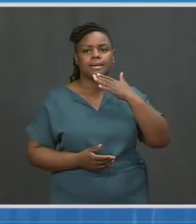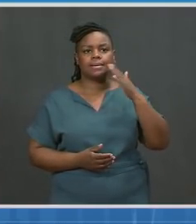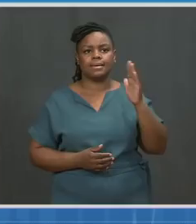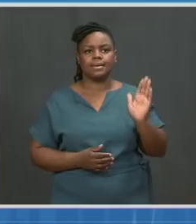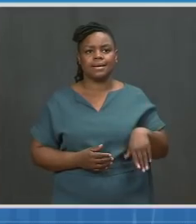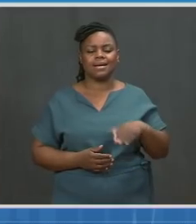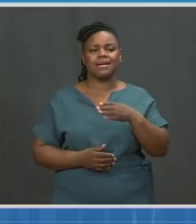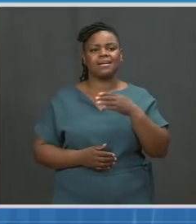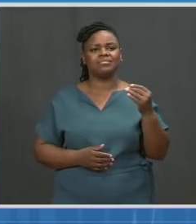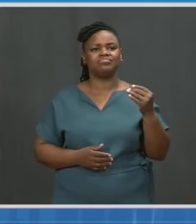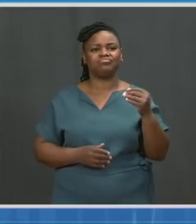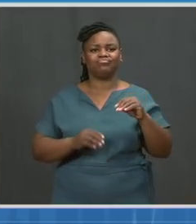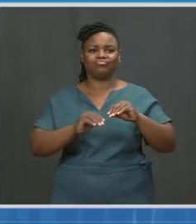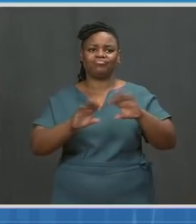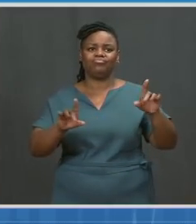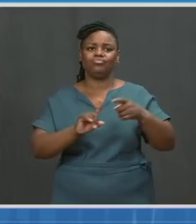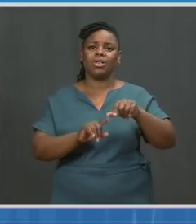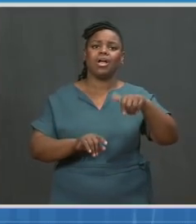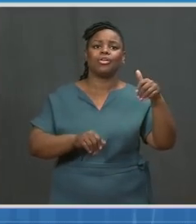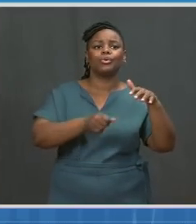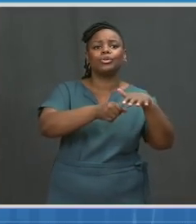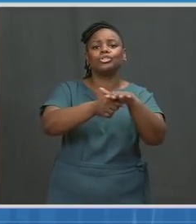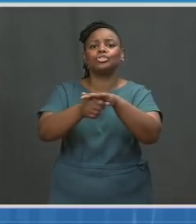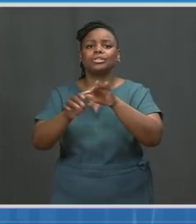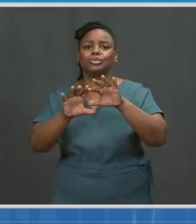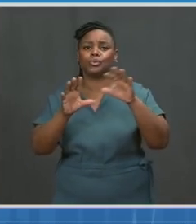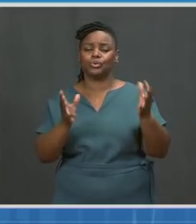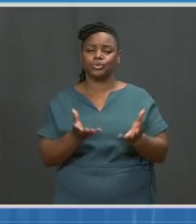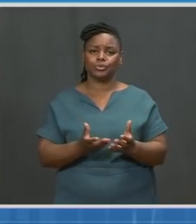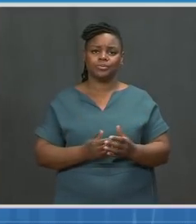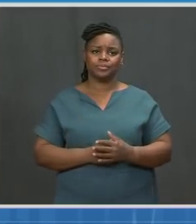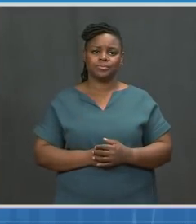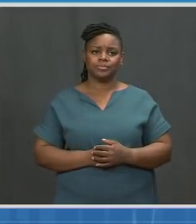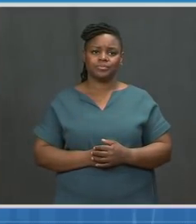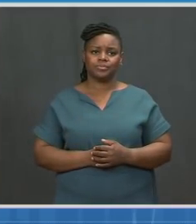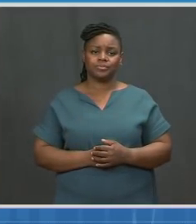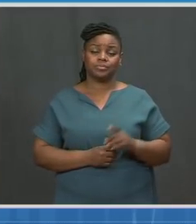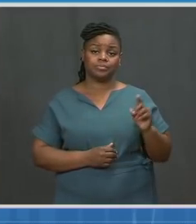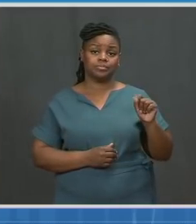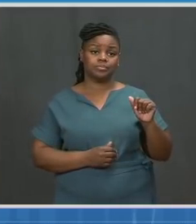Next slide. The data we have, I presented at a former conference.